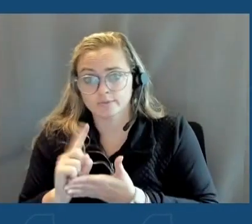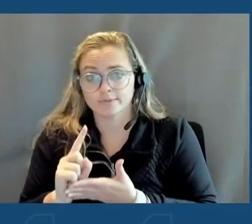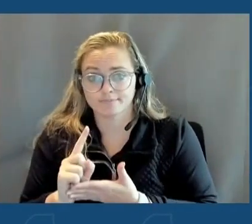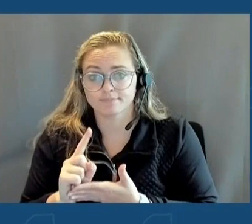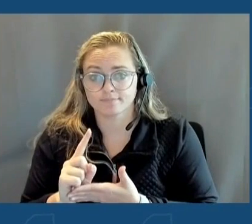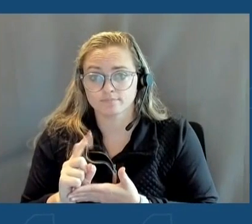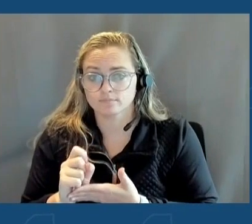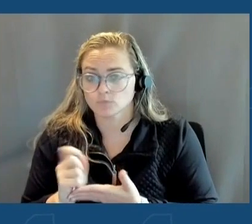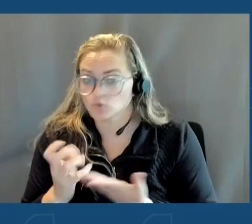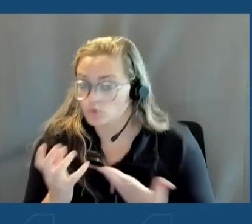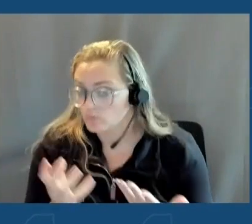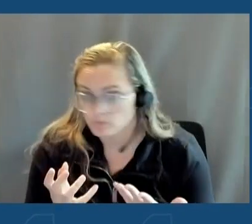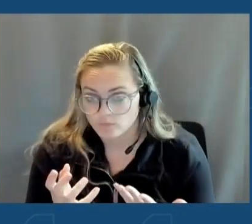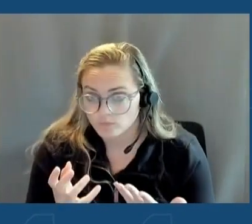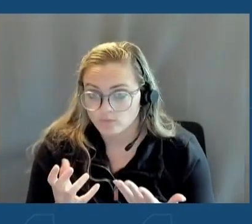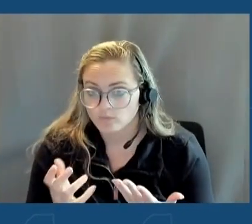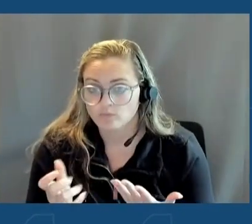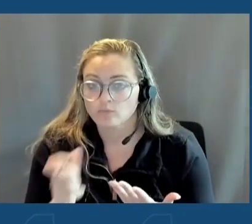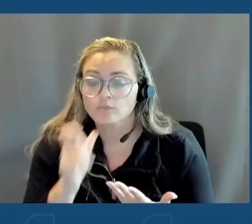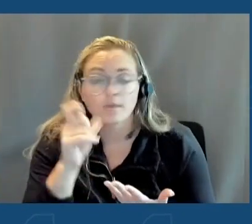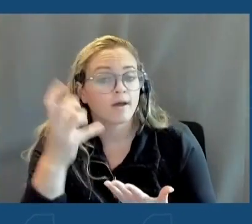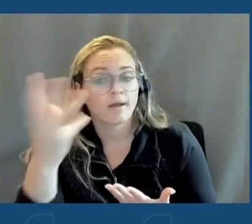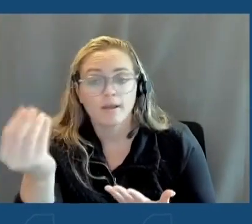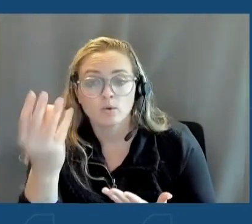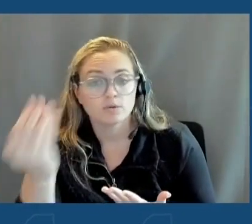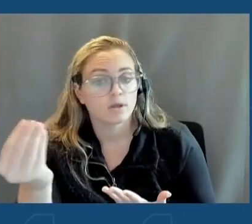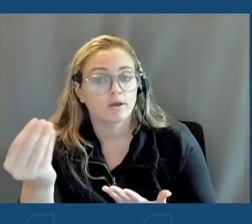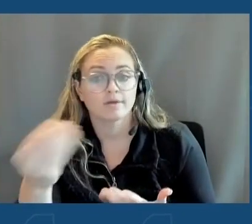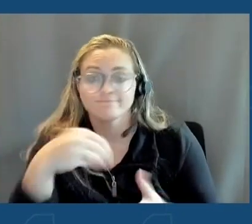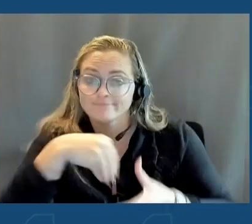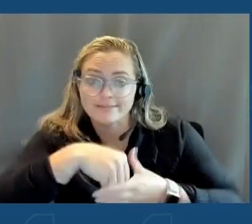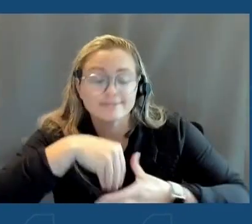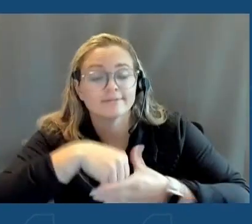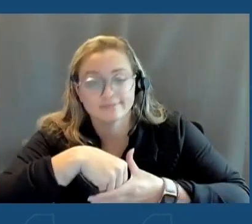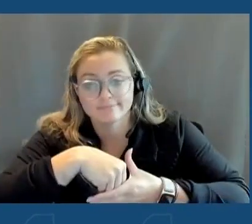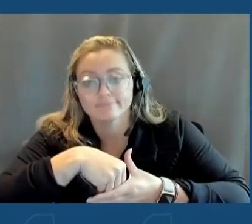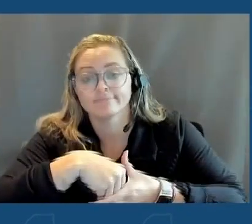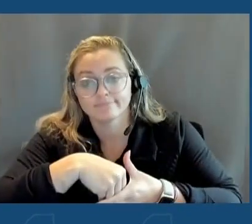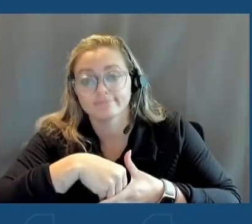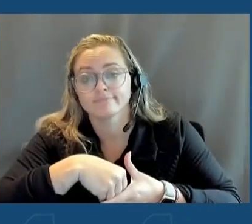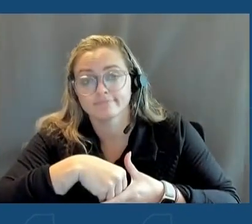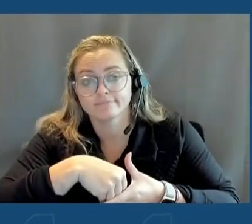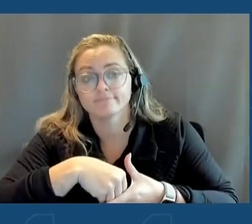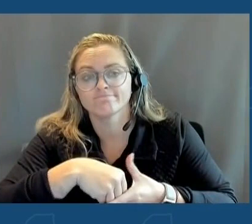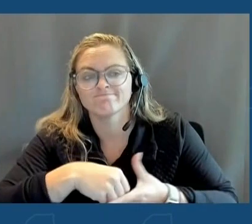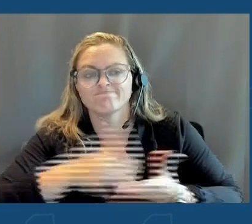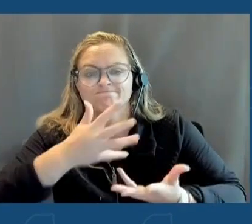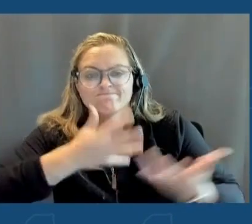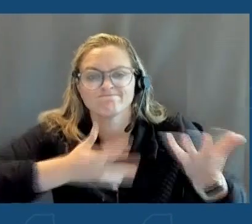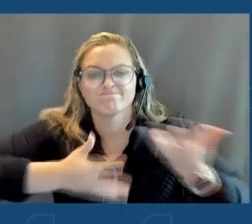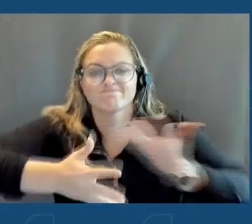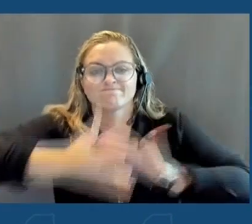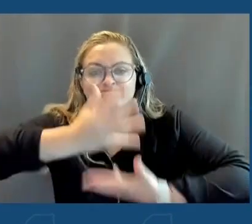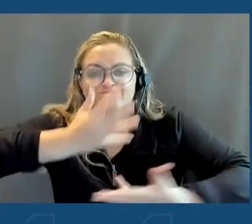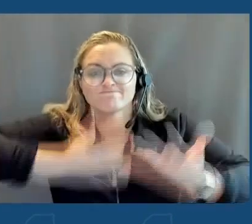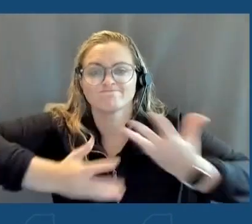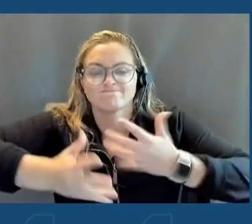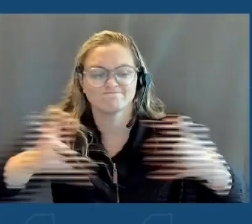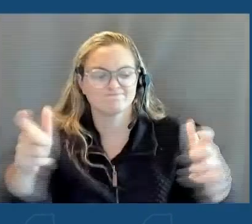THE SAME WITH THE SCHOOL'S. VULNERABLE POPULATIONS. YOUNGER RESIDENTS OF NEW YORK. AND 2.5 MILLION CHILDREN WENT BACK TO SCHOOL IN NEW YORK LAST